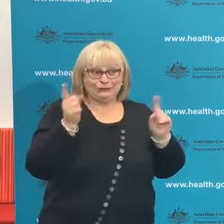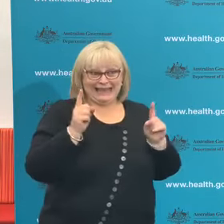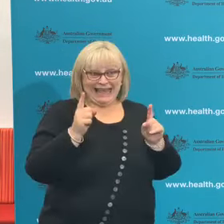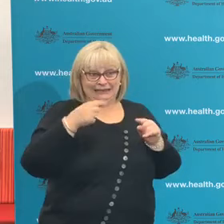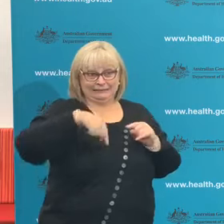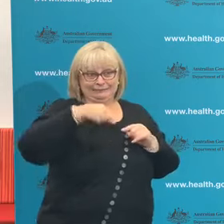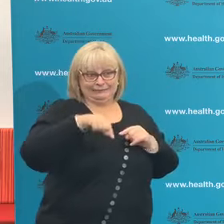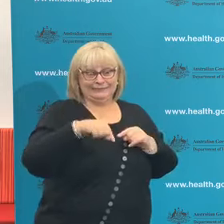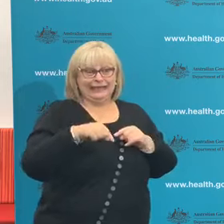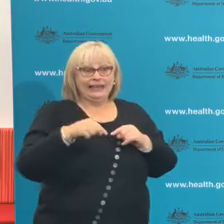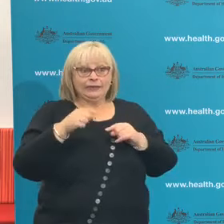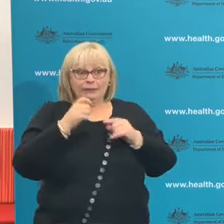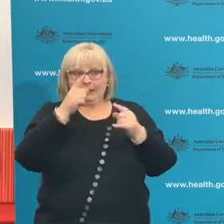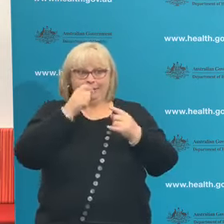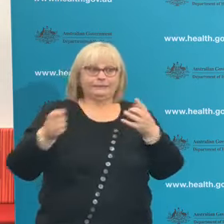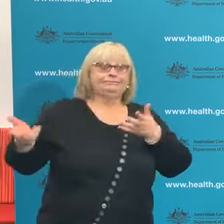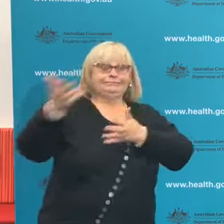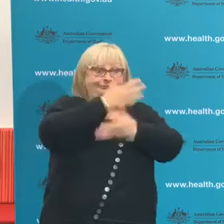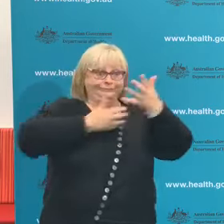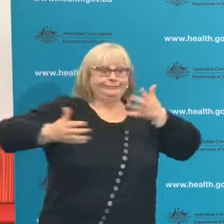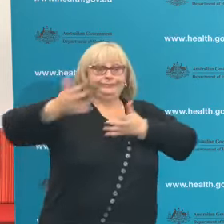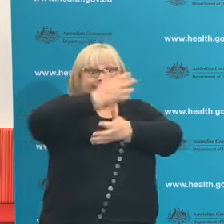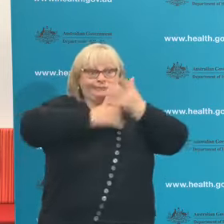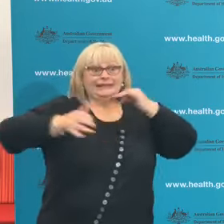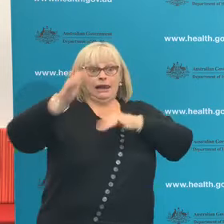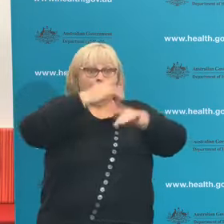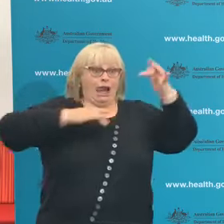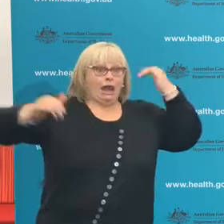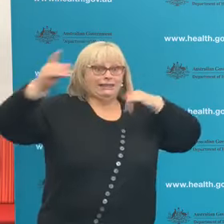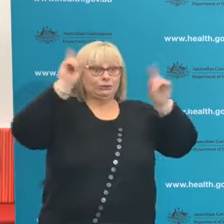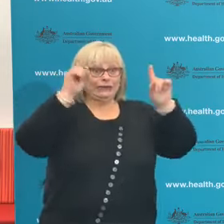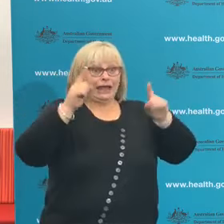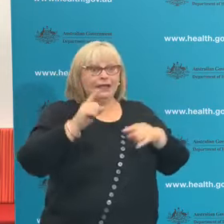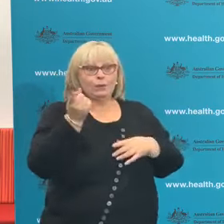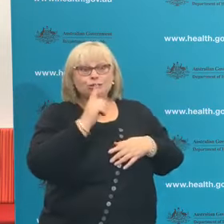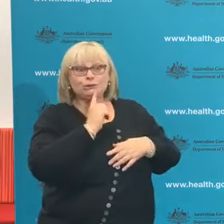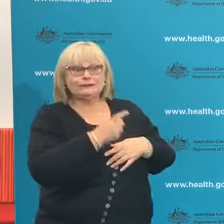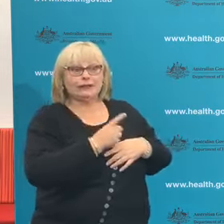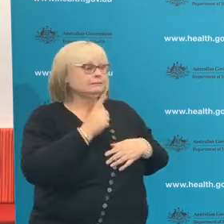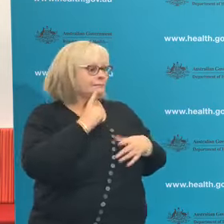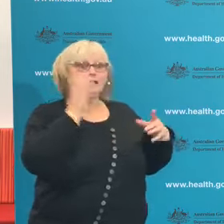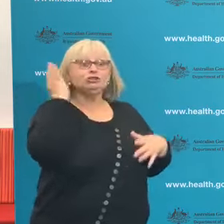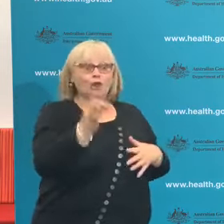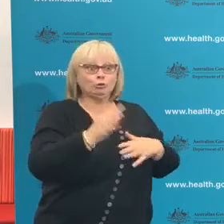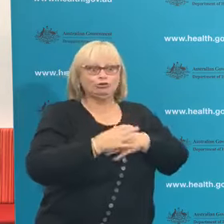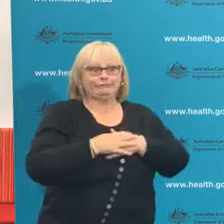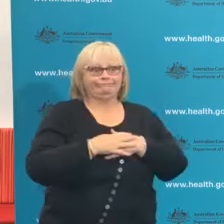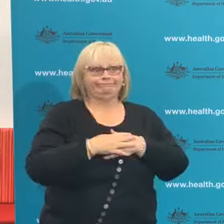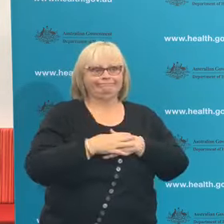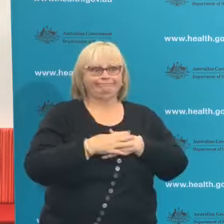Don't. Any more questions? Thank you.